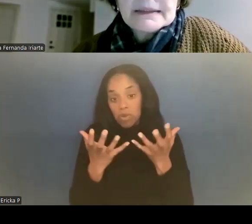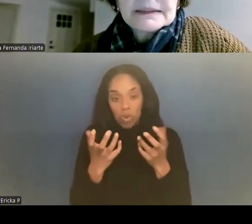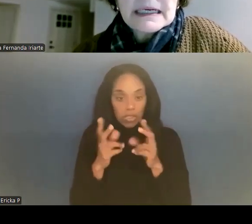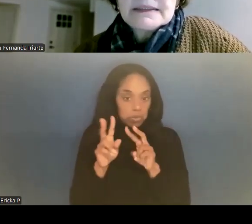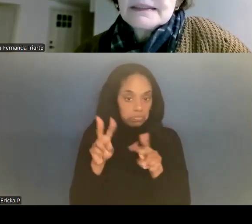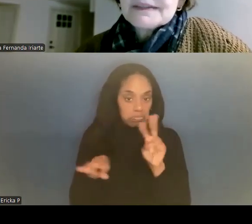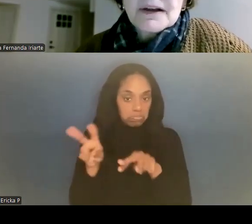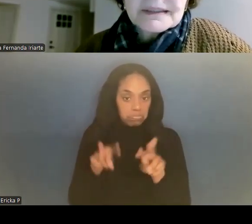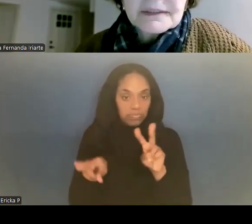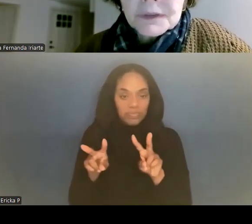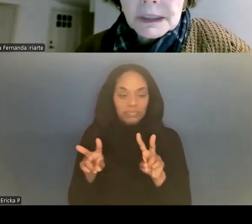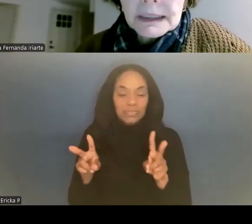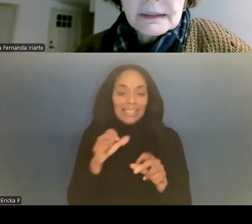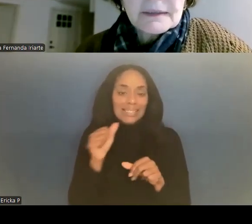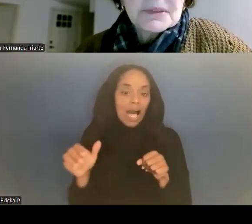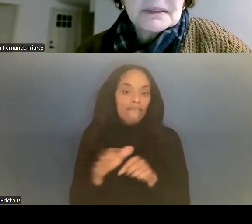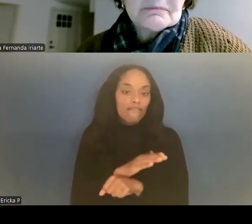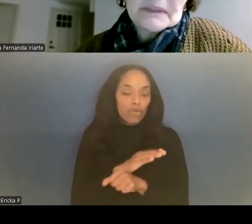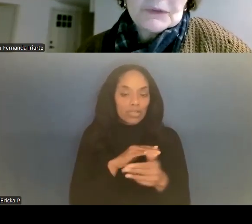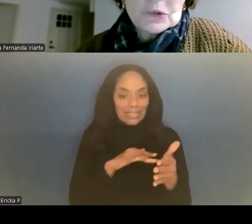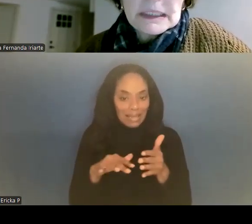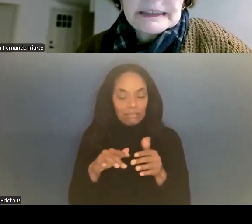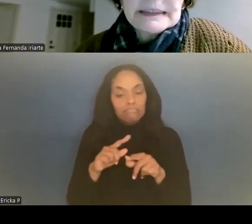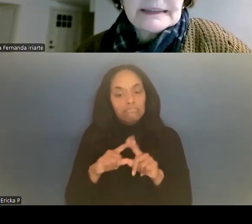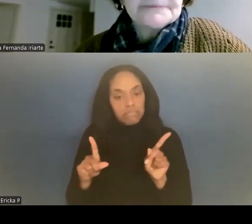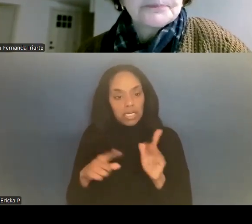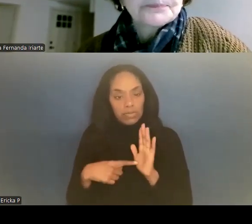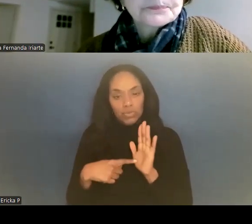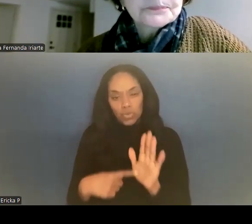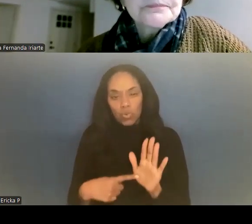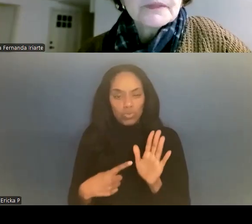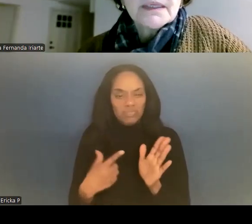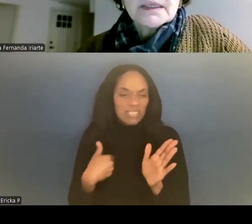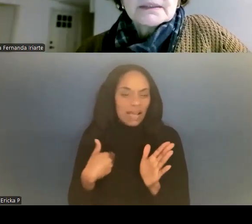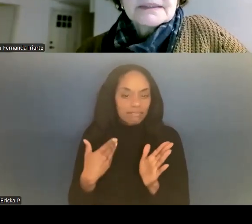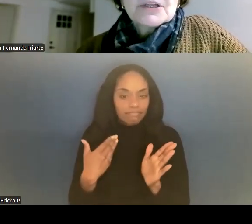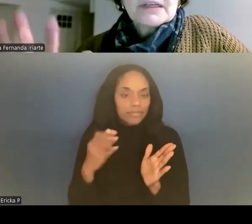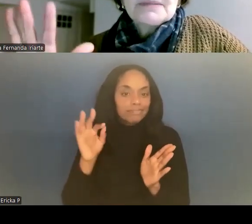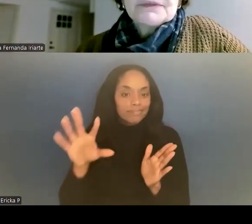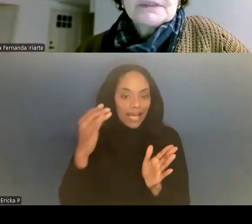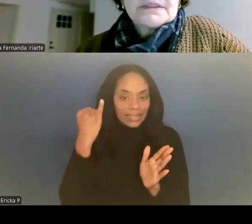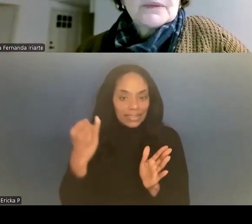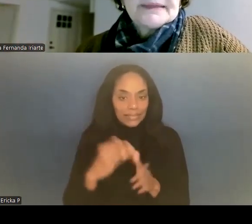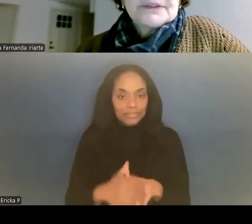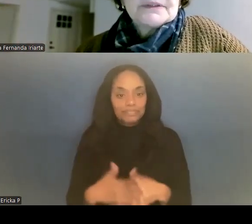It's not an exhaustive study, but it gives you an idea. Let's talk about the DD waiver.